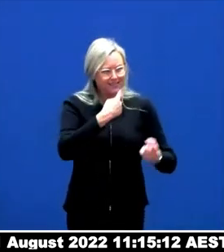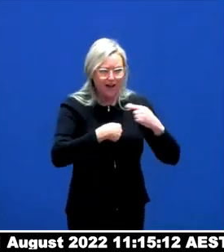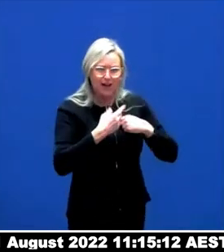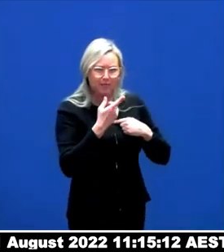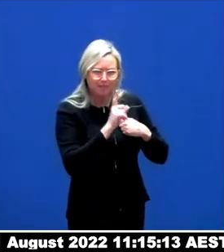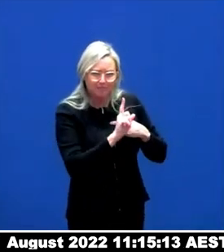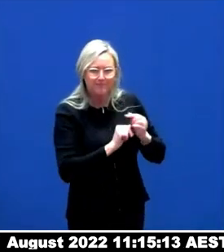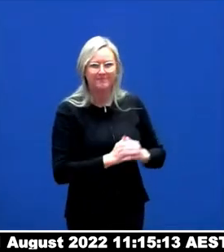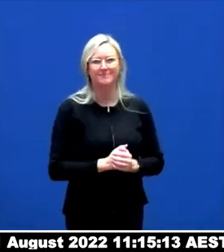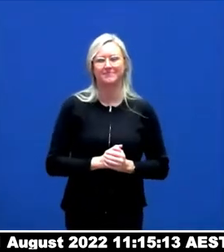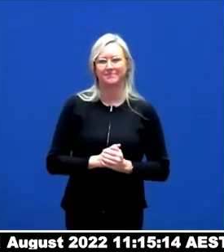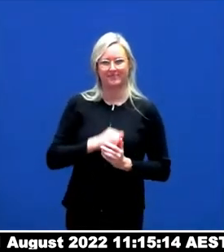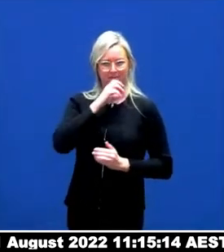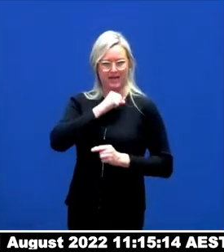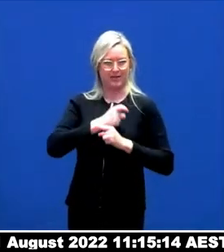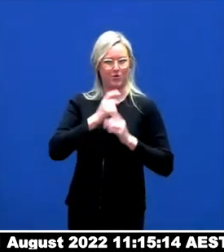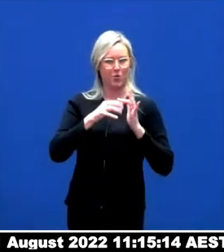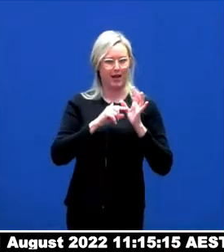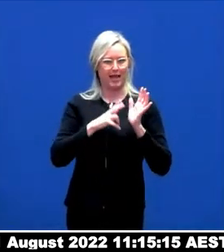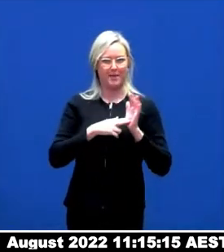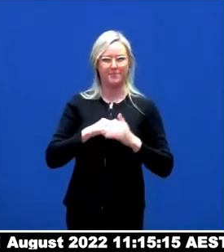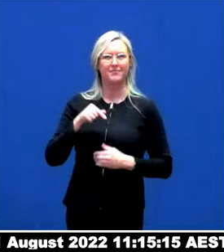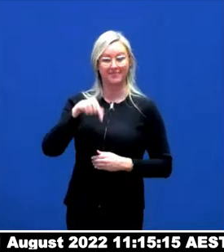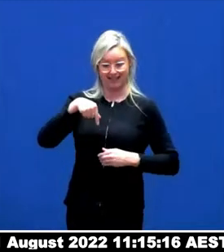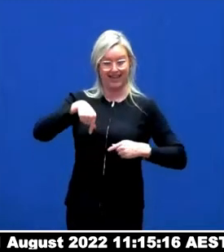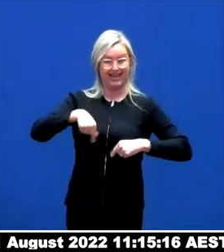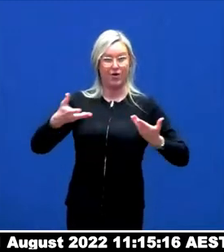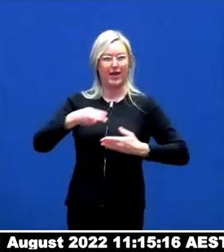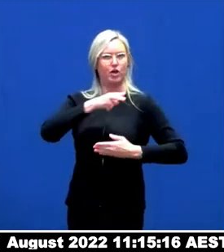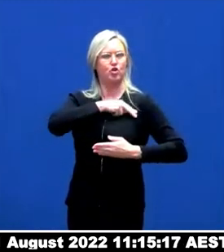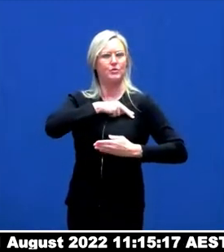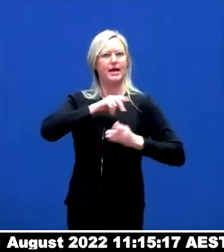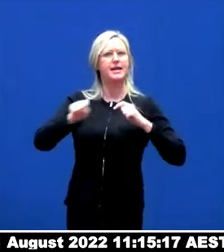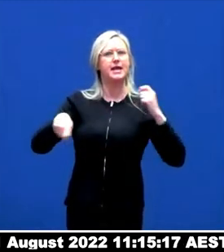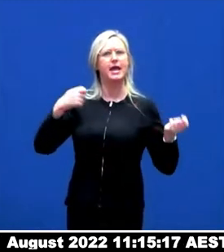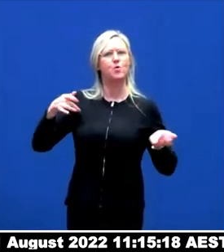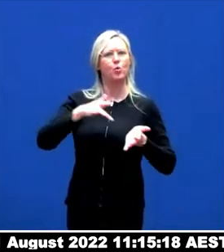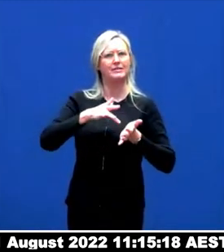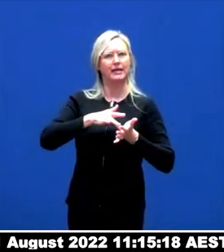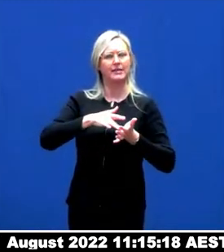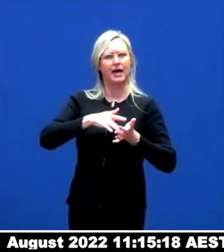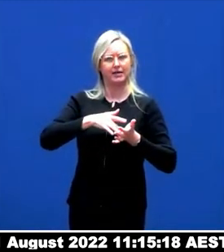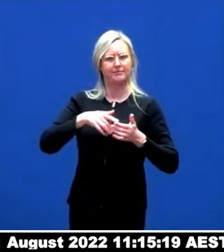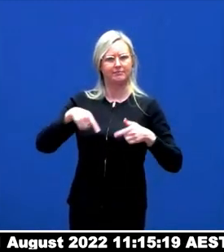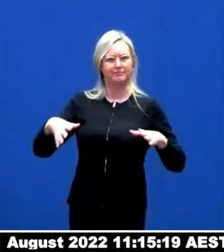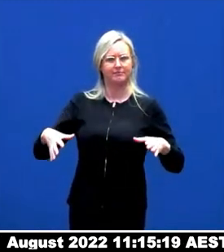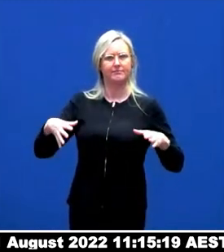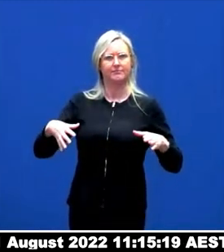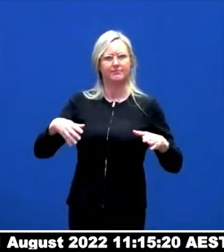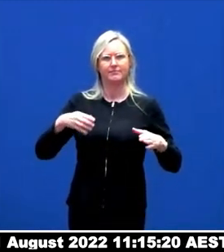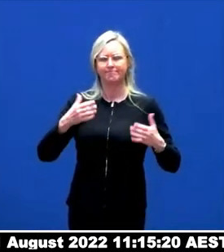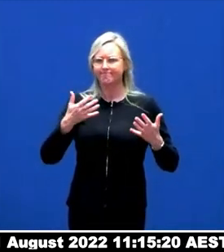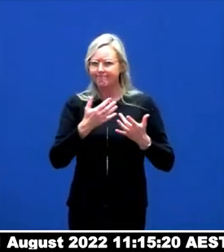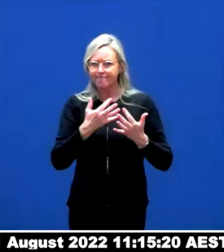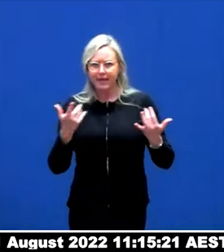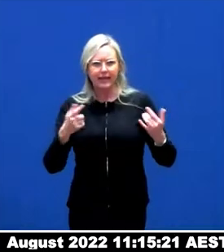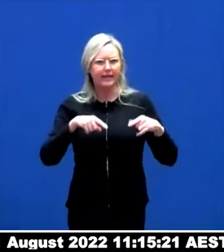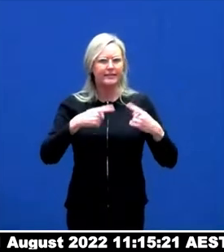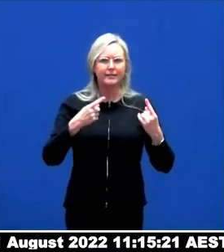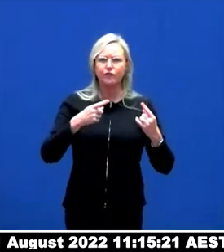Yes. Newtown Neighbourhood Centre has a lot of diverse service providers that